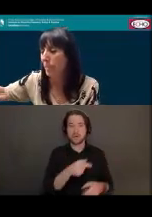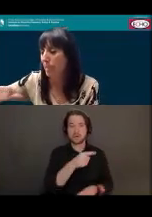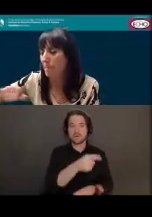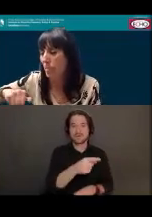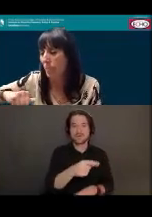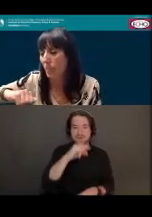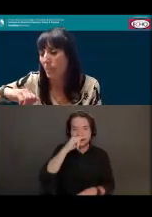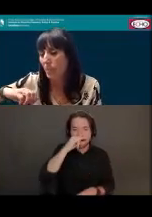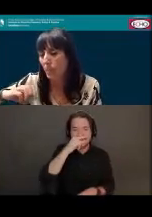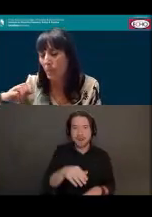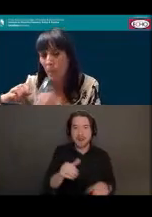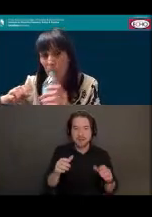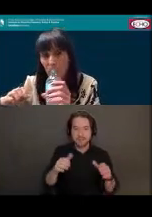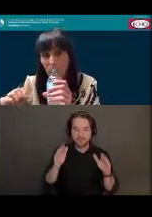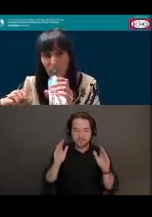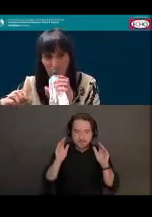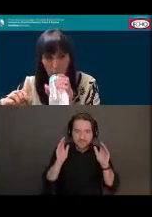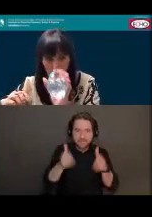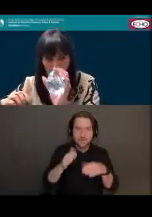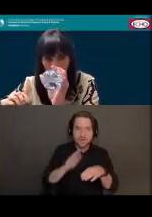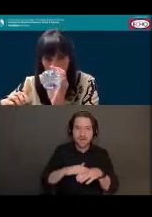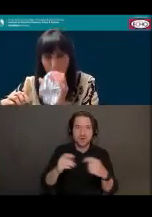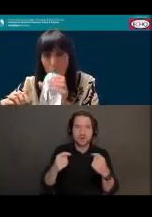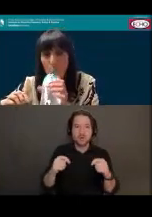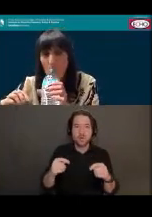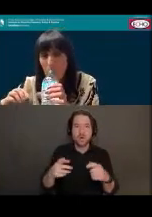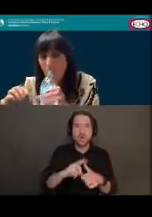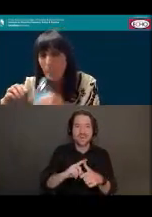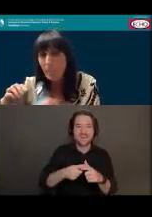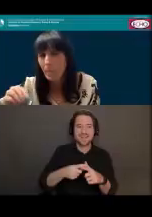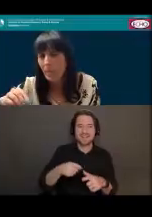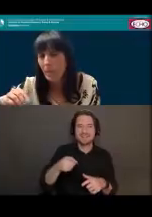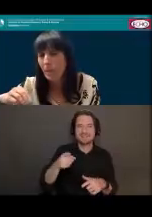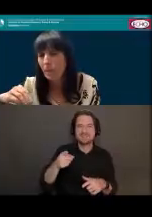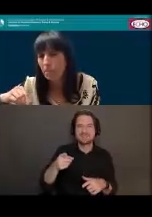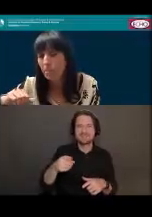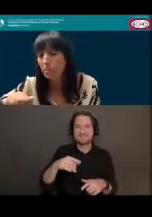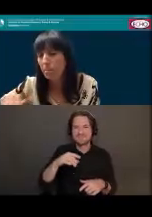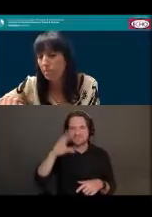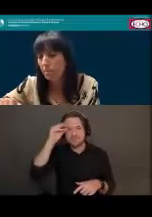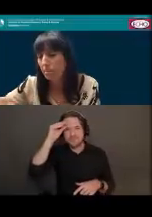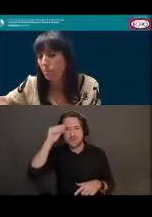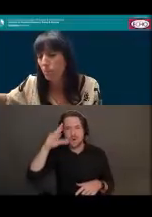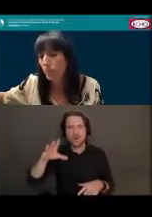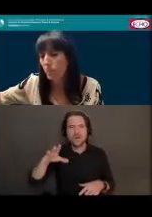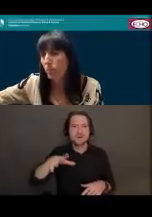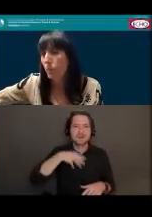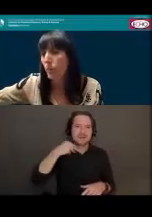and he took off the scarf, and then she tapped on the toy, but